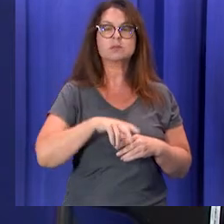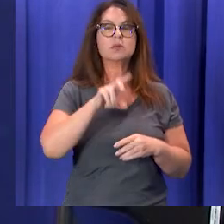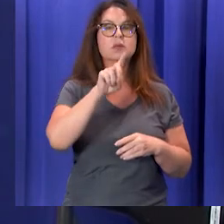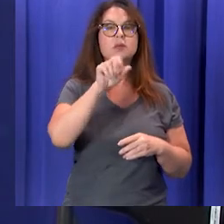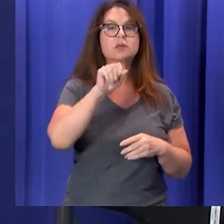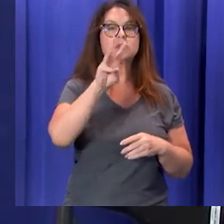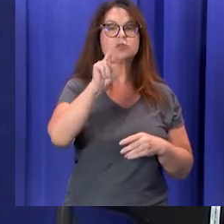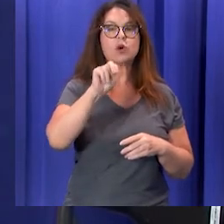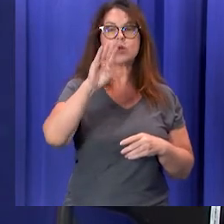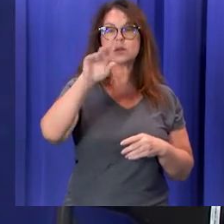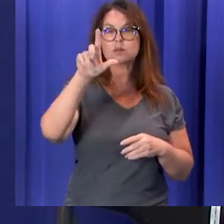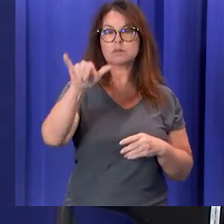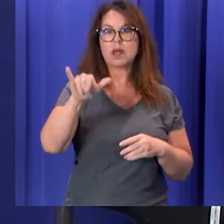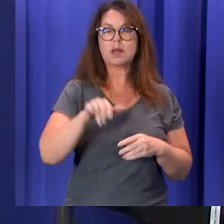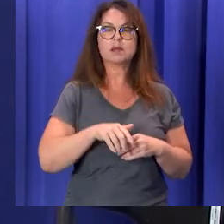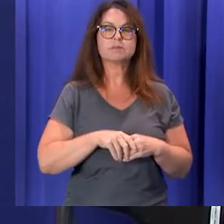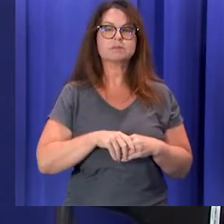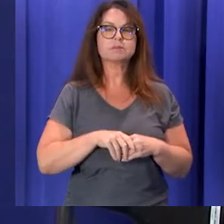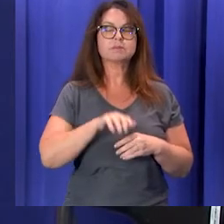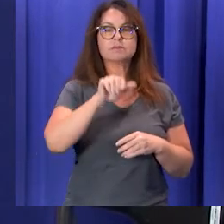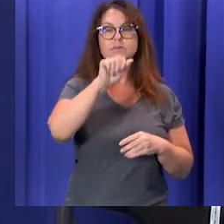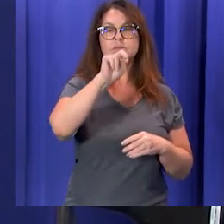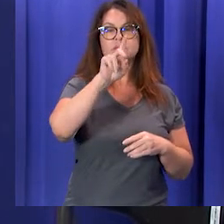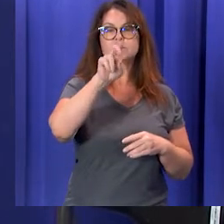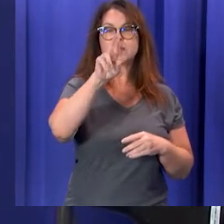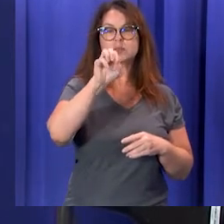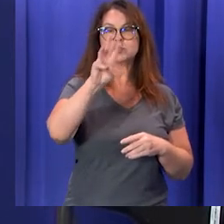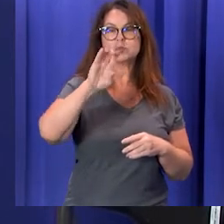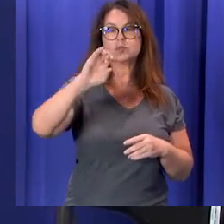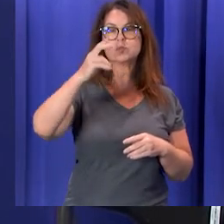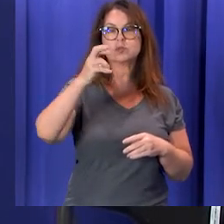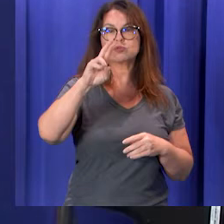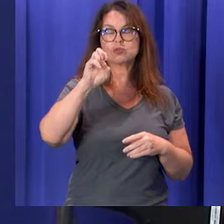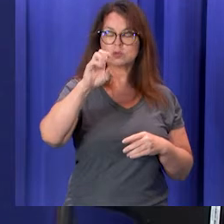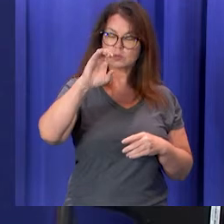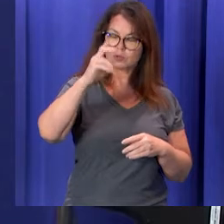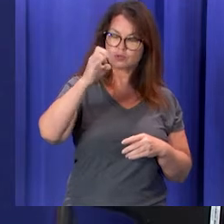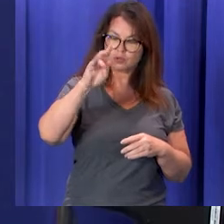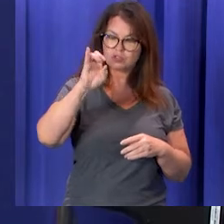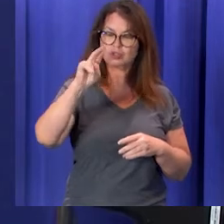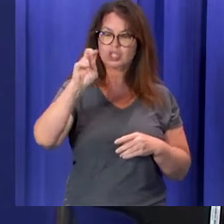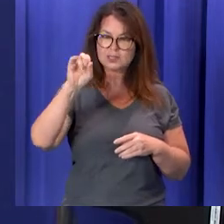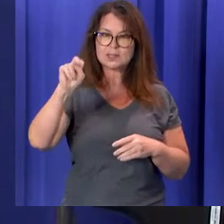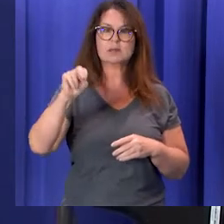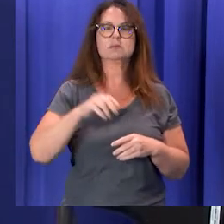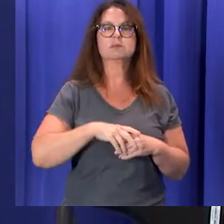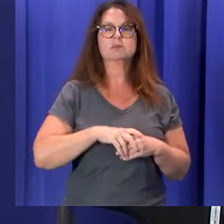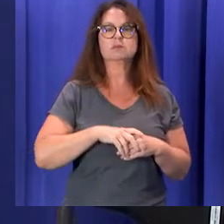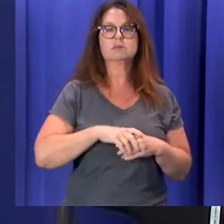Andrew Christensen, Rice County; Christy Caez Claudio, Hennepin County;